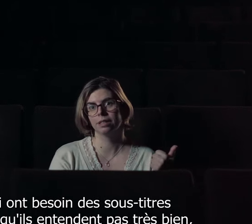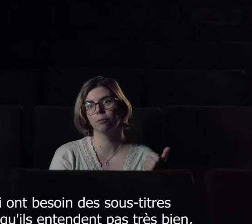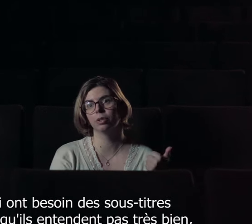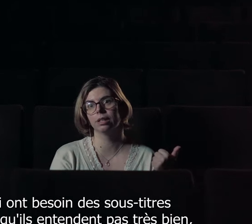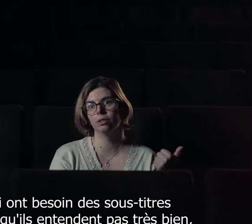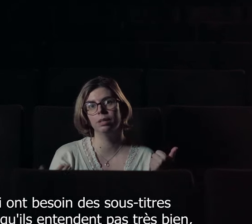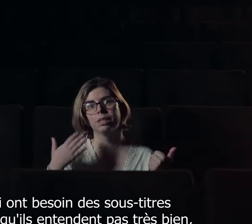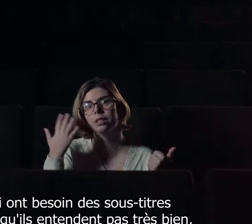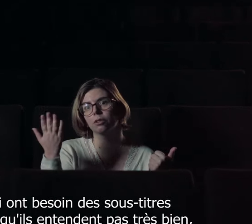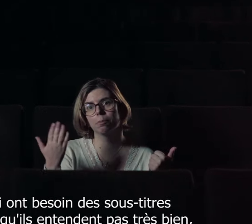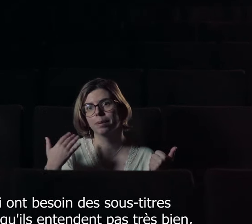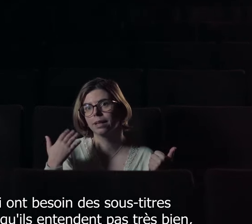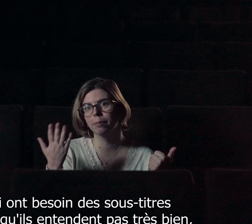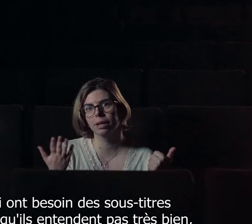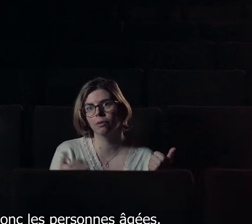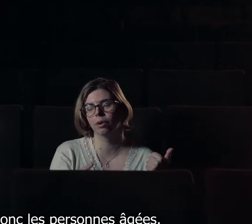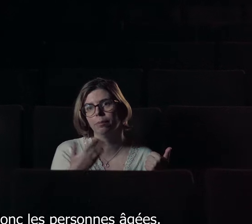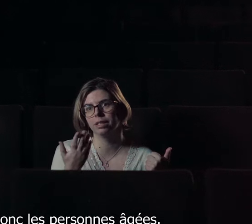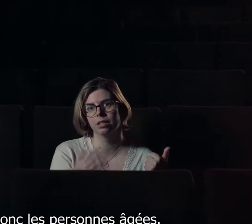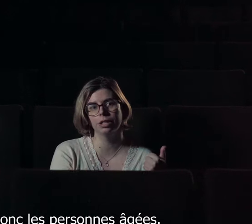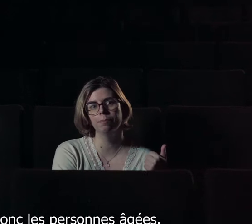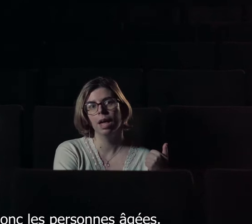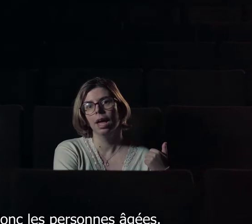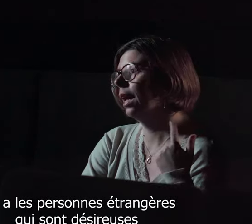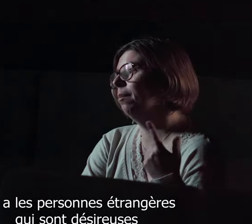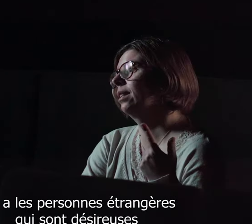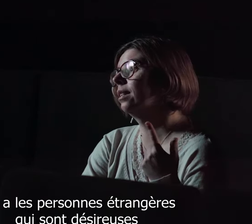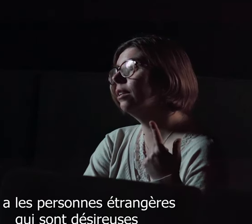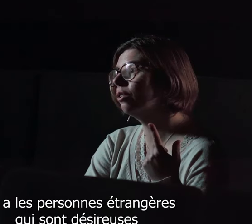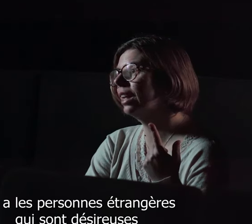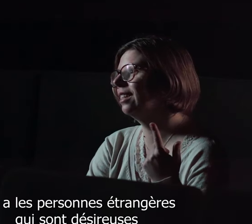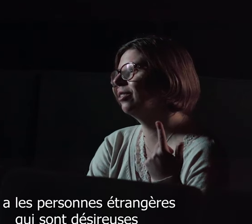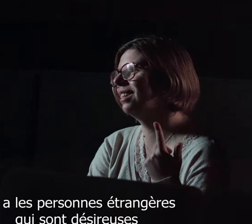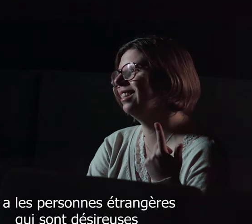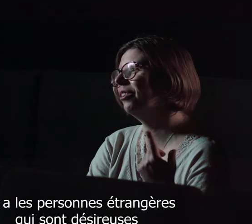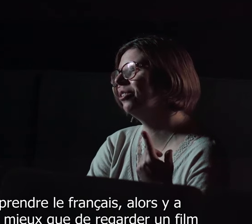who need subtitles because they don't hear very well, so the the elderly. There are foreign people who are eager